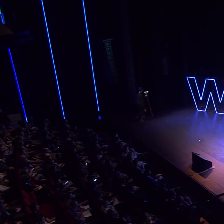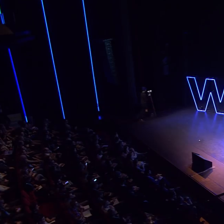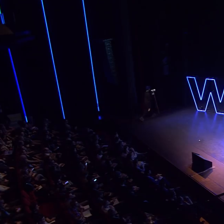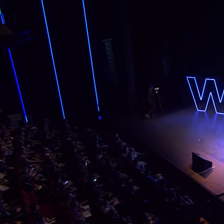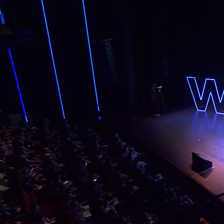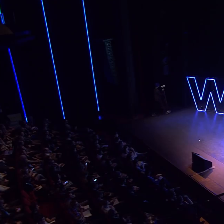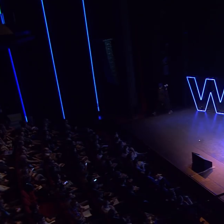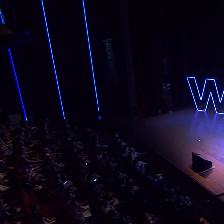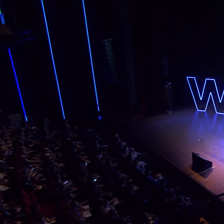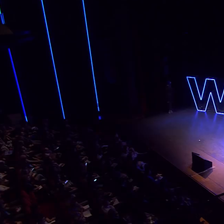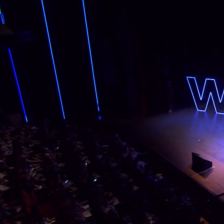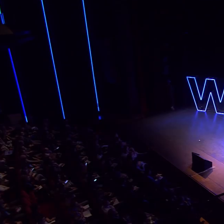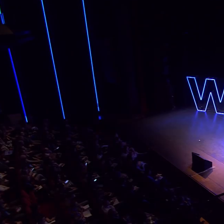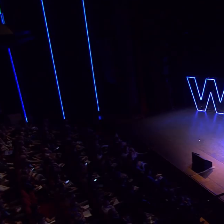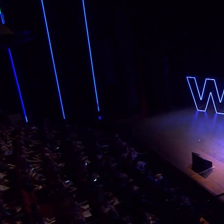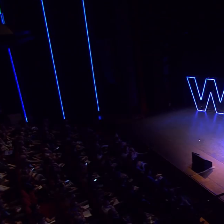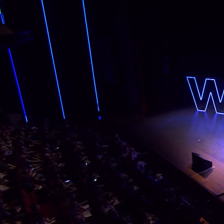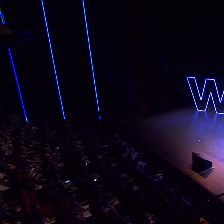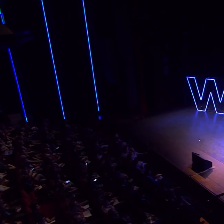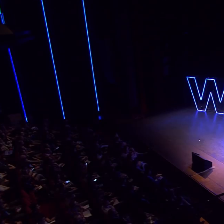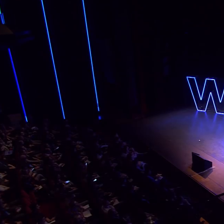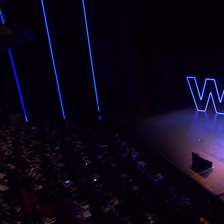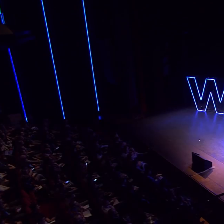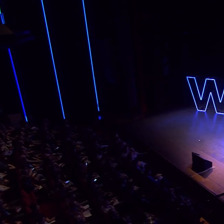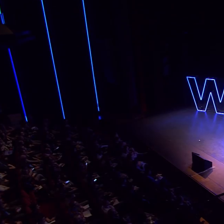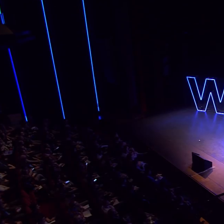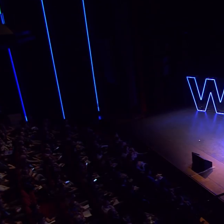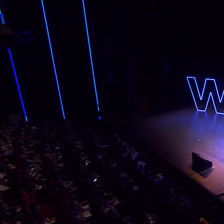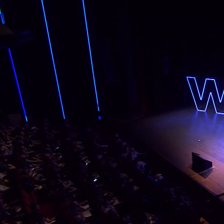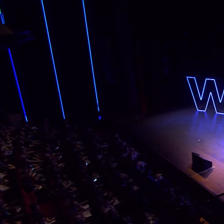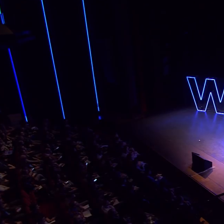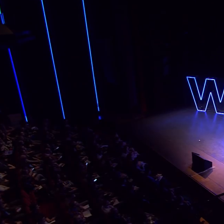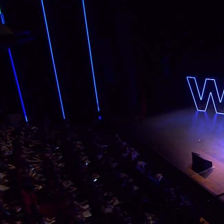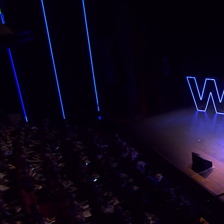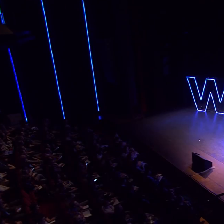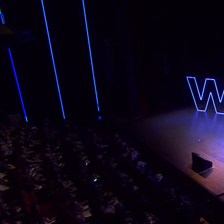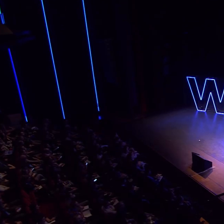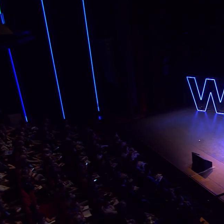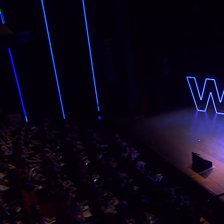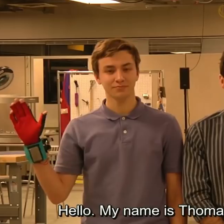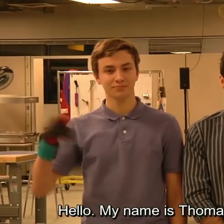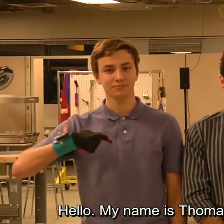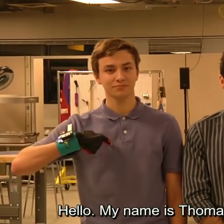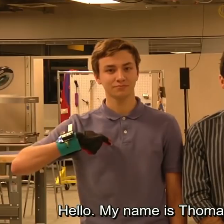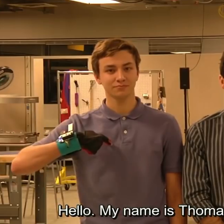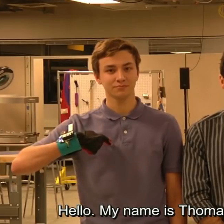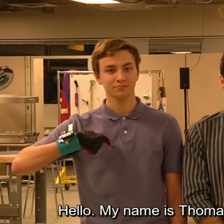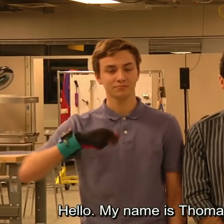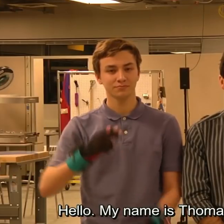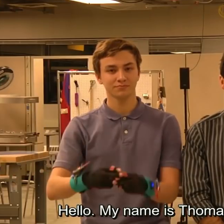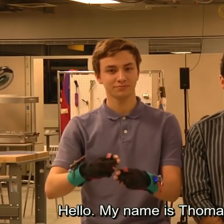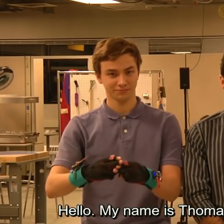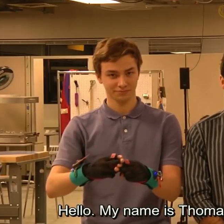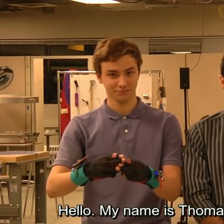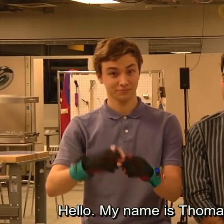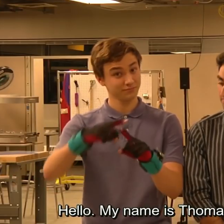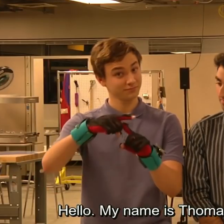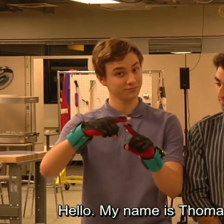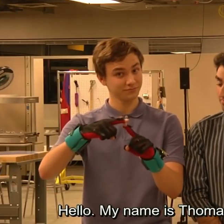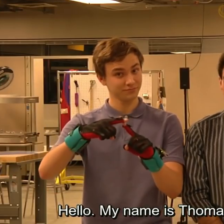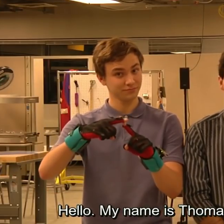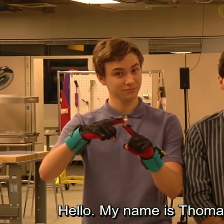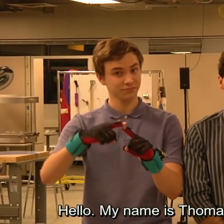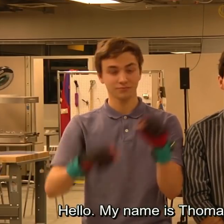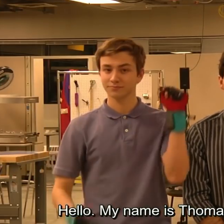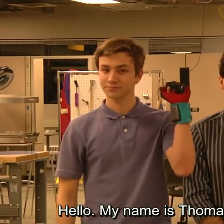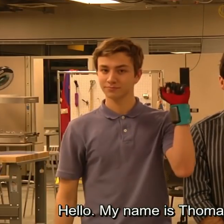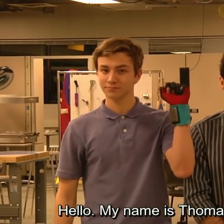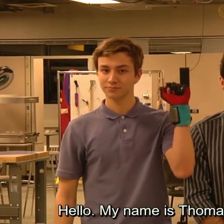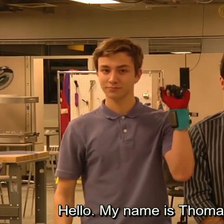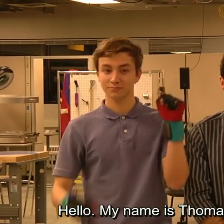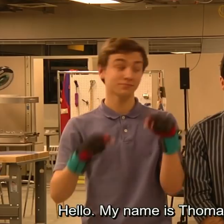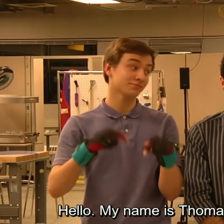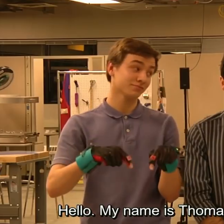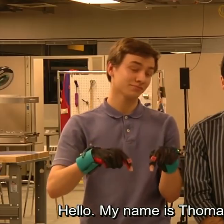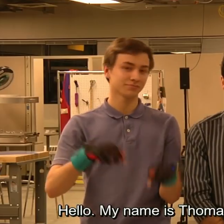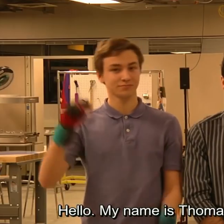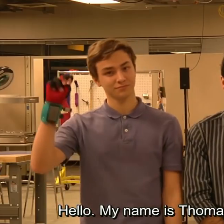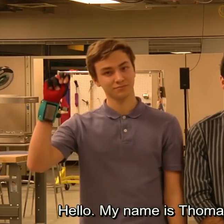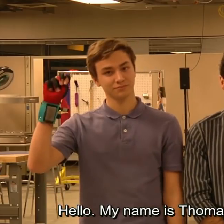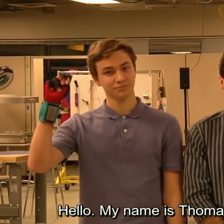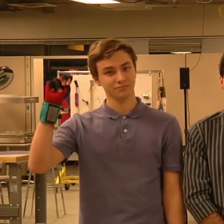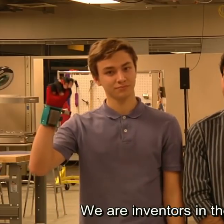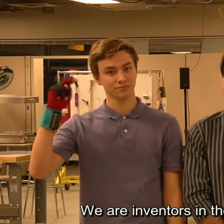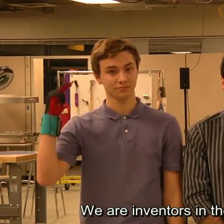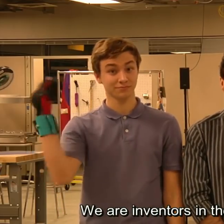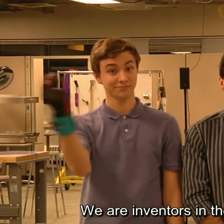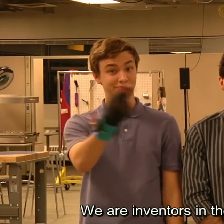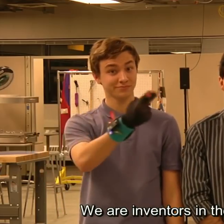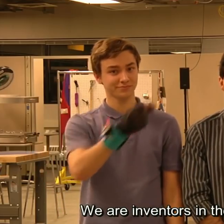I want to show you a video here hello my name is Thomas and this is Navid we are